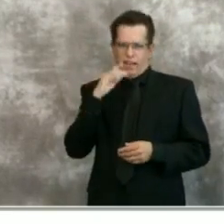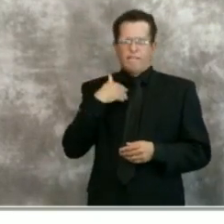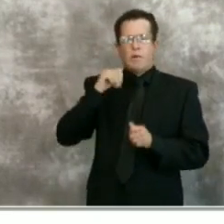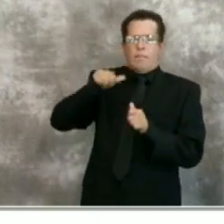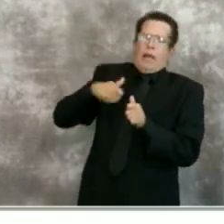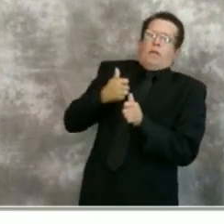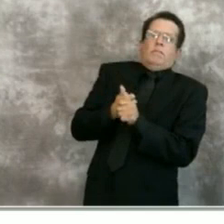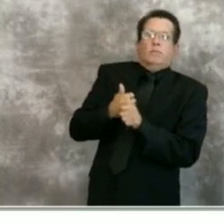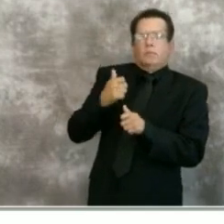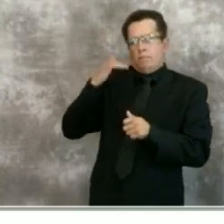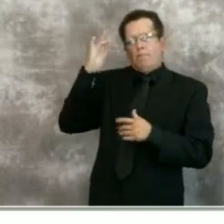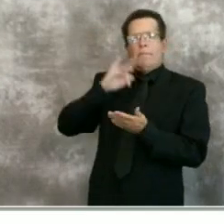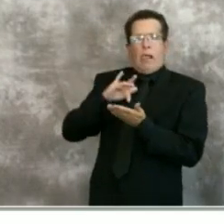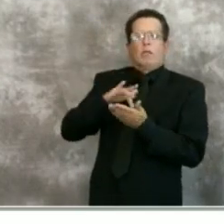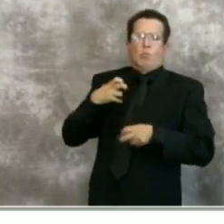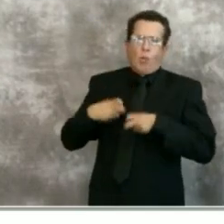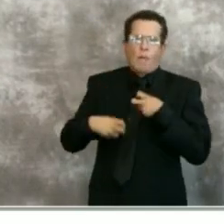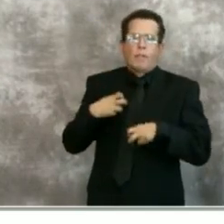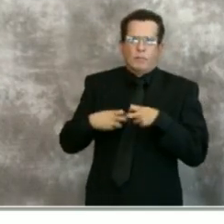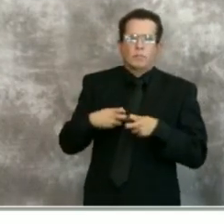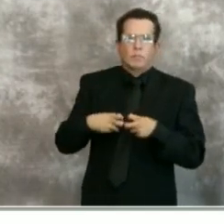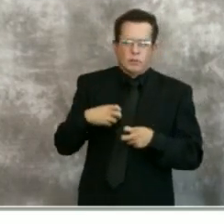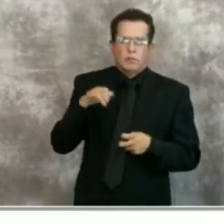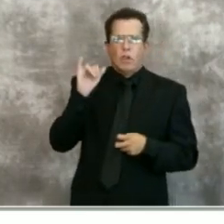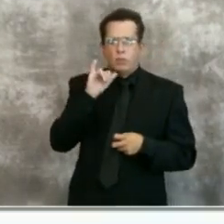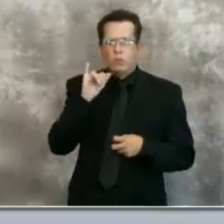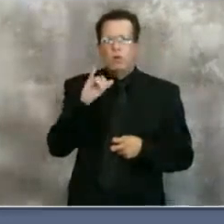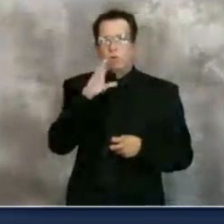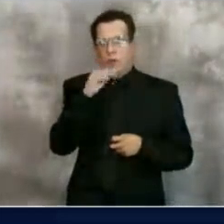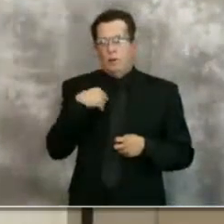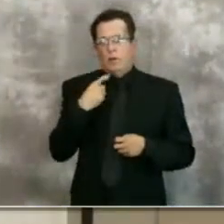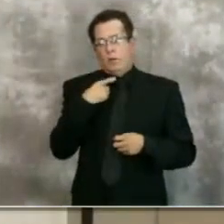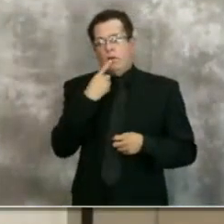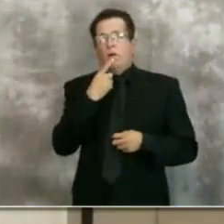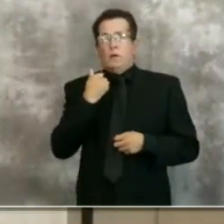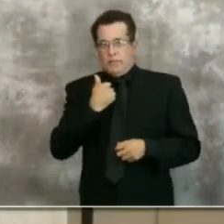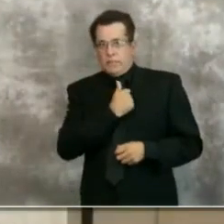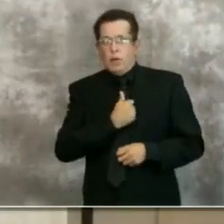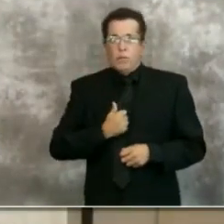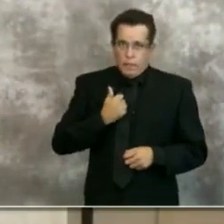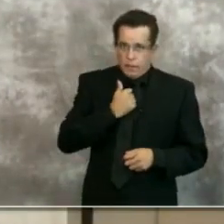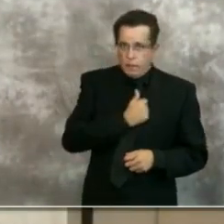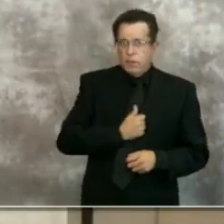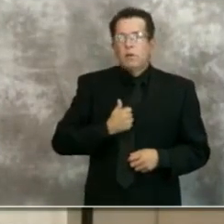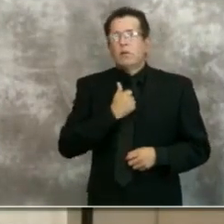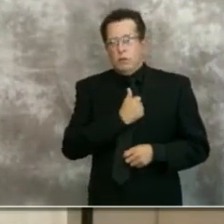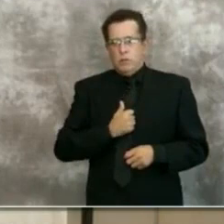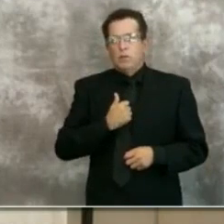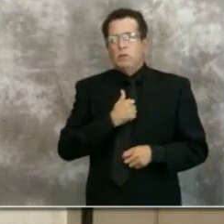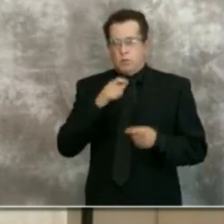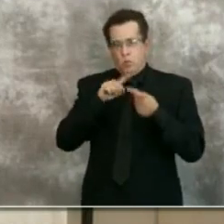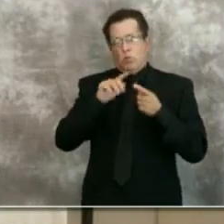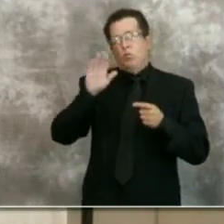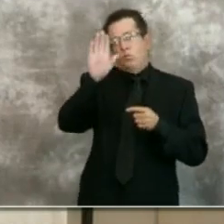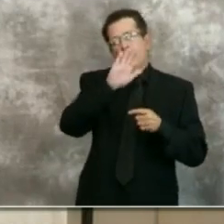MALE 95% OF THE TOTAL. NUMBER OF CASES WHO HAVE DIED. HAD